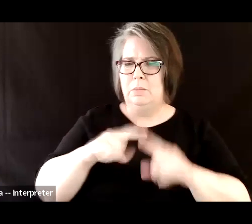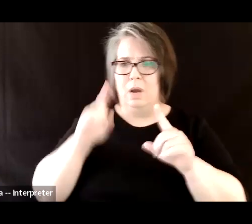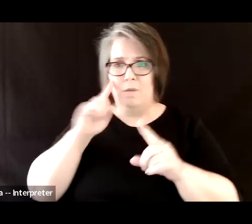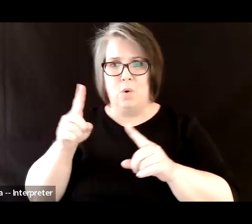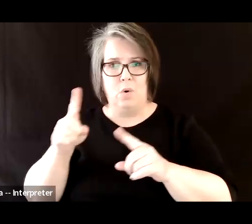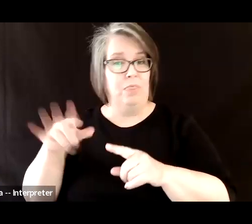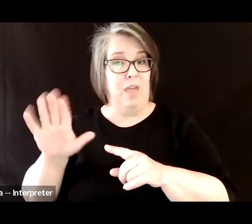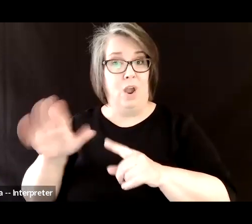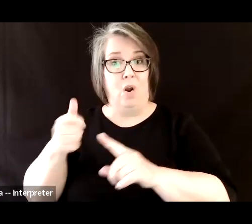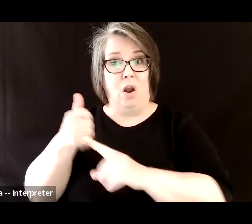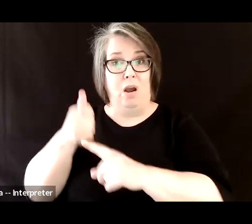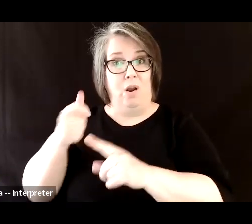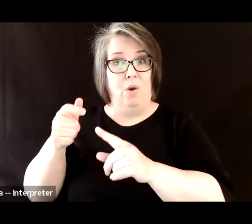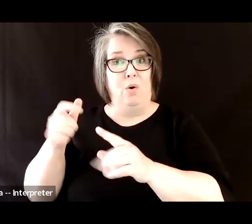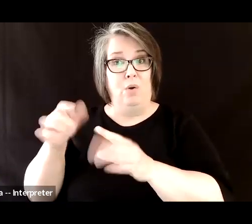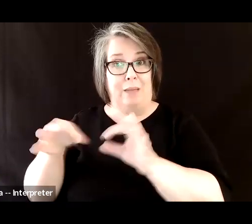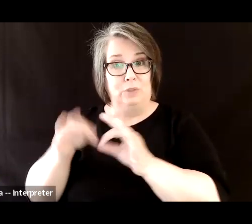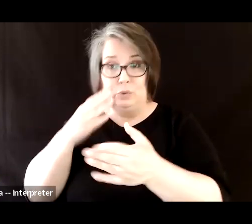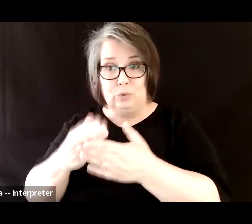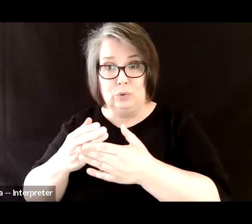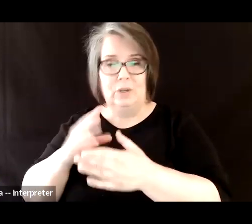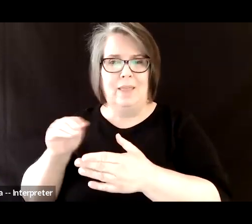pretty good and the captioning editor to fall the -- to follow